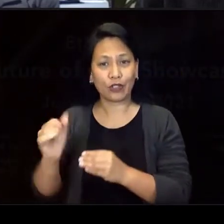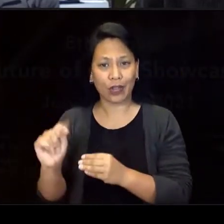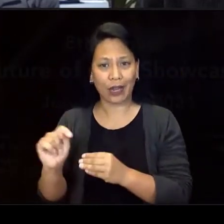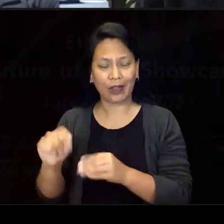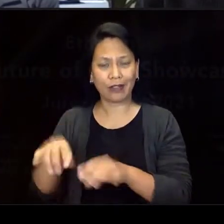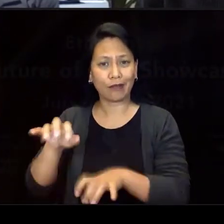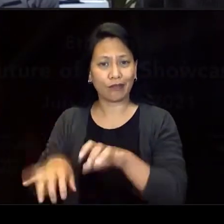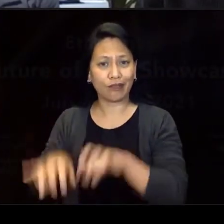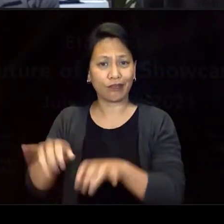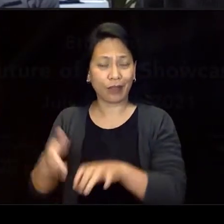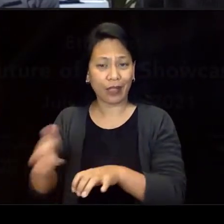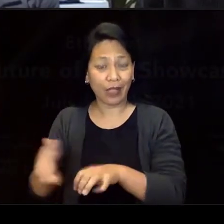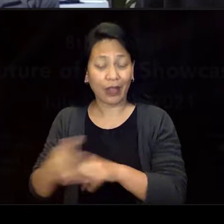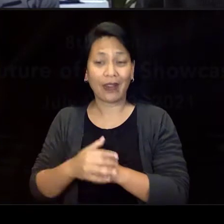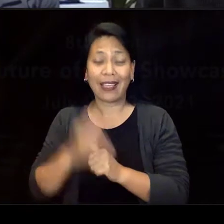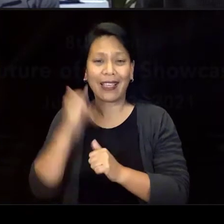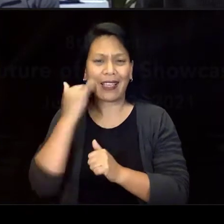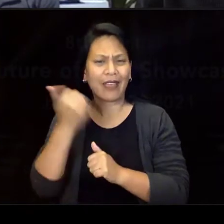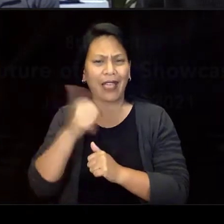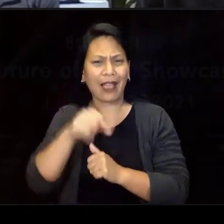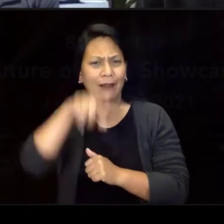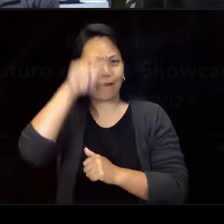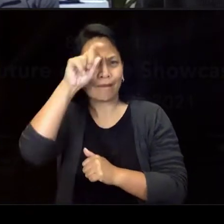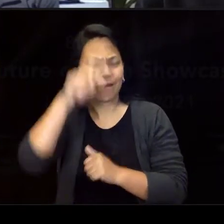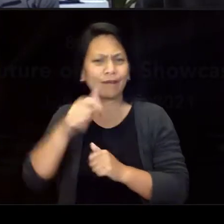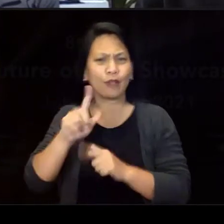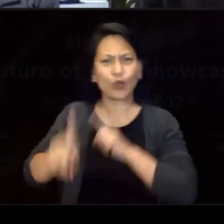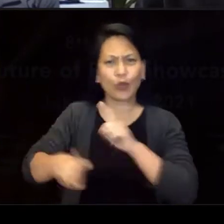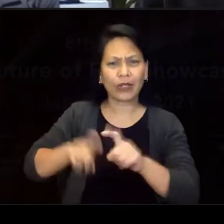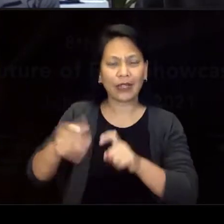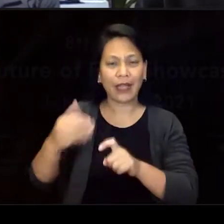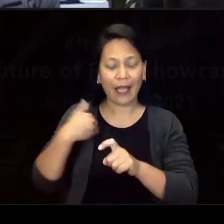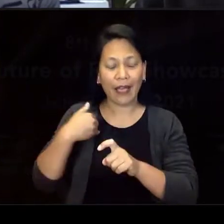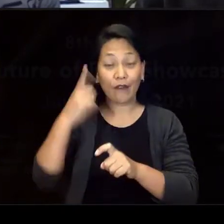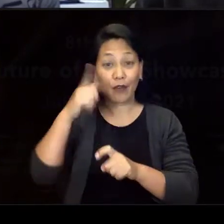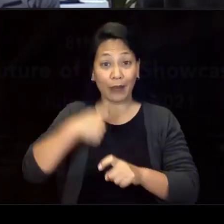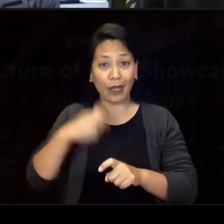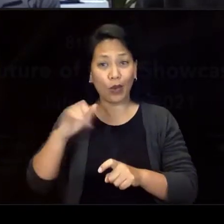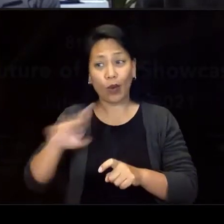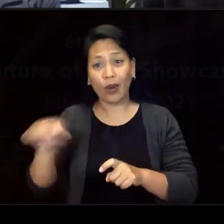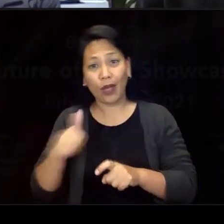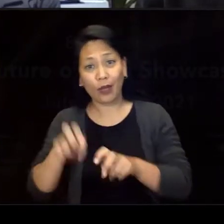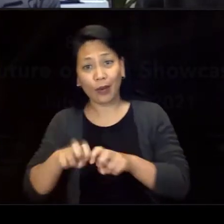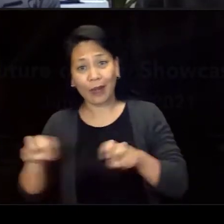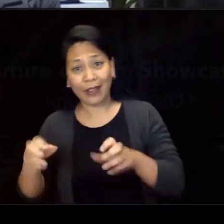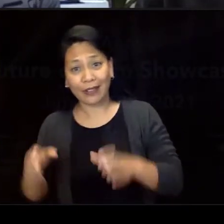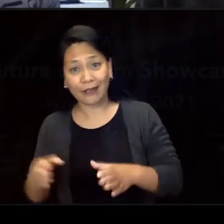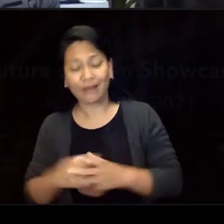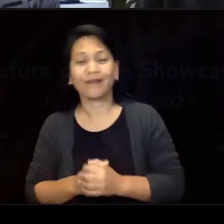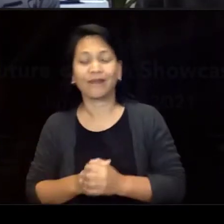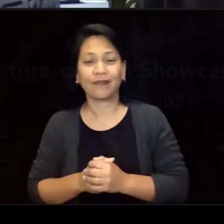anything you may want to ask myself and the other panelists in the room. Our team will take a look at it and pass it on to us.